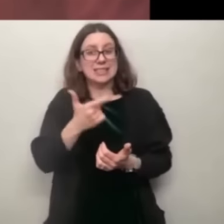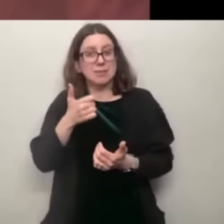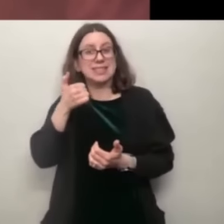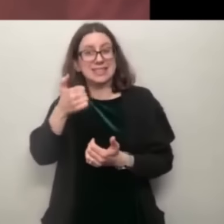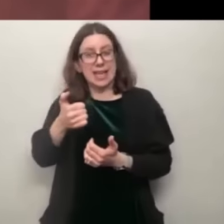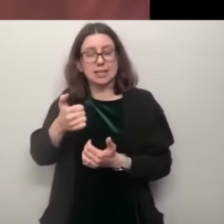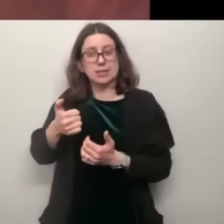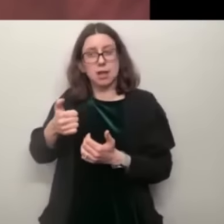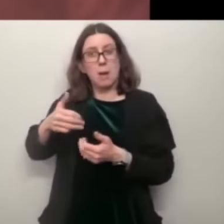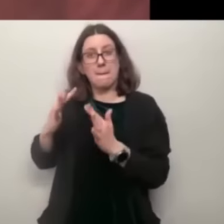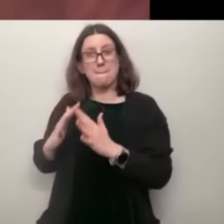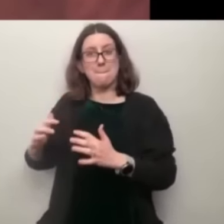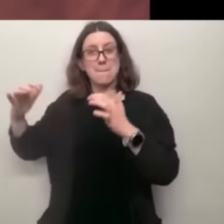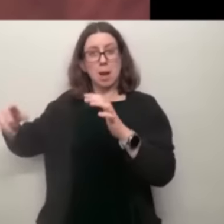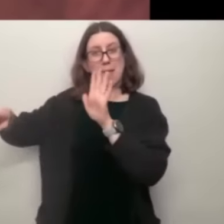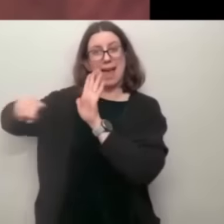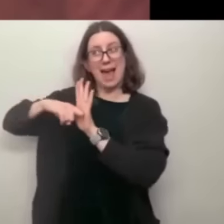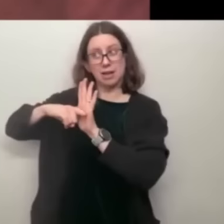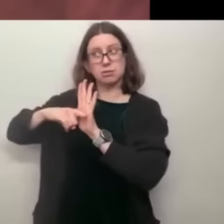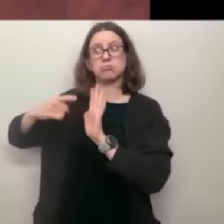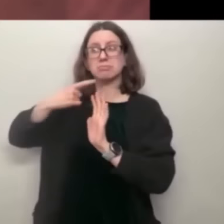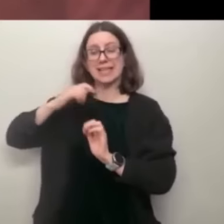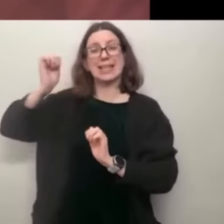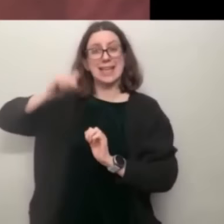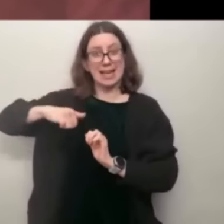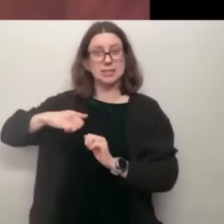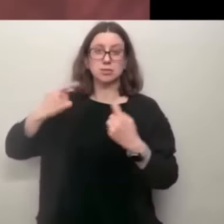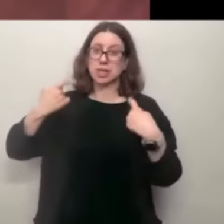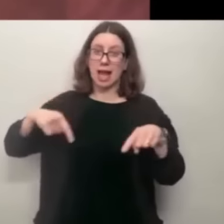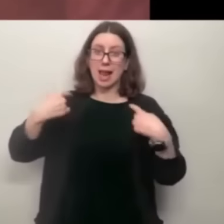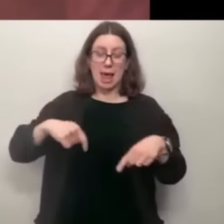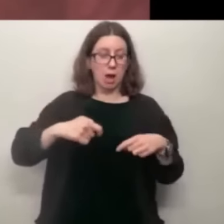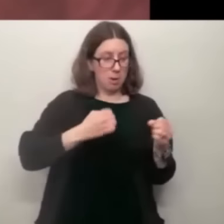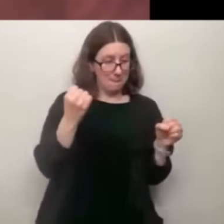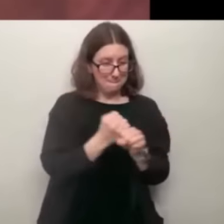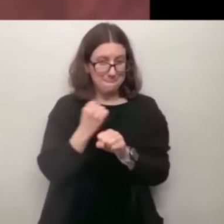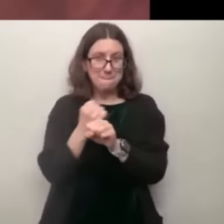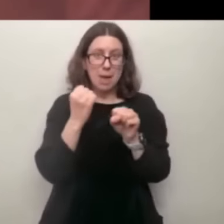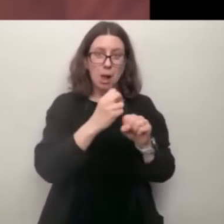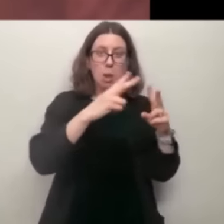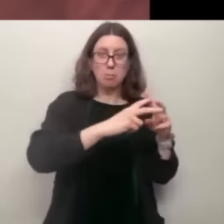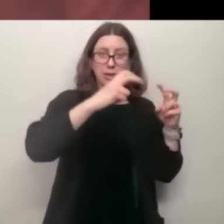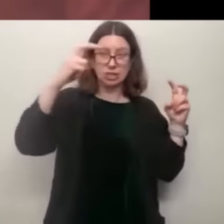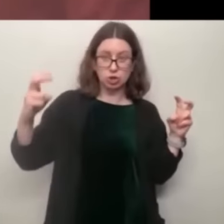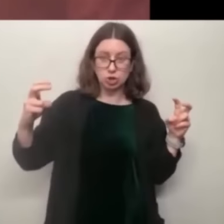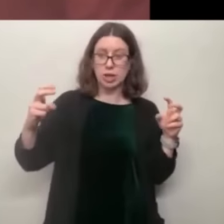And by 1777, casting of the huge iron ribs of the bridge had begun.